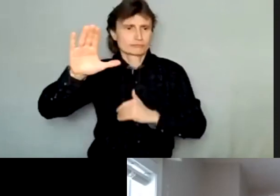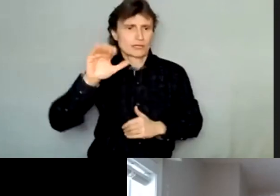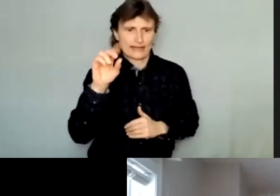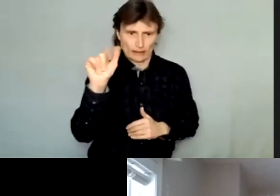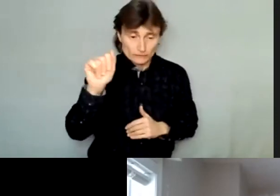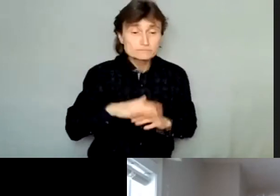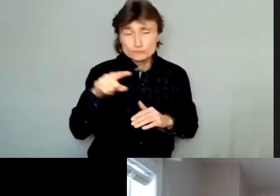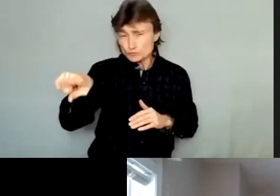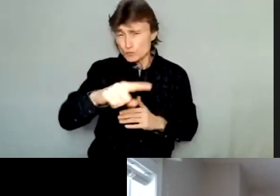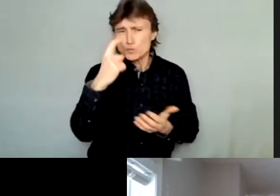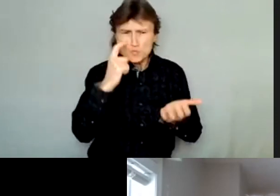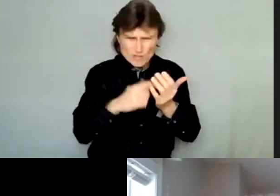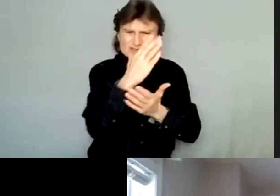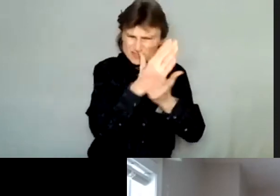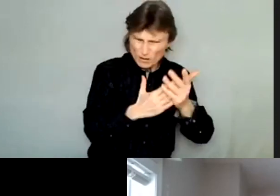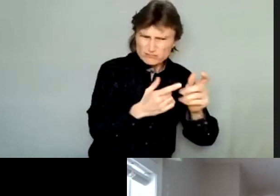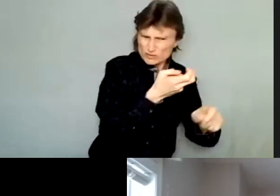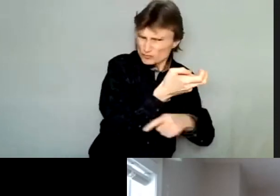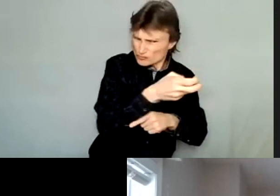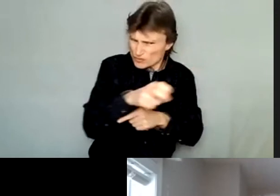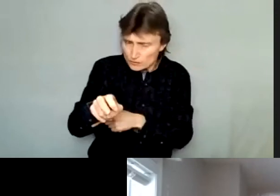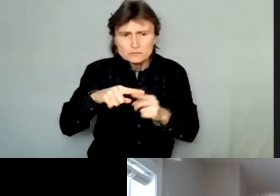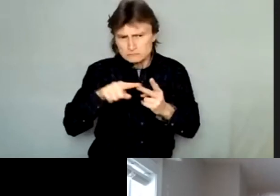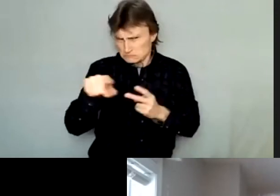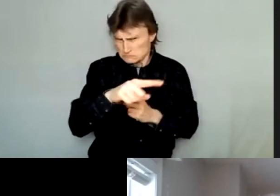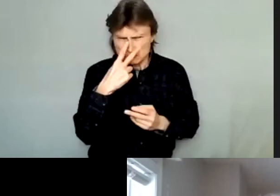You'll notice some projects in various stages of transition.